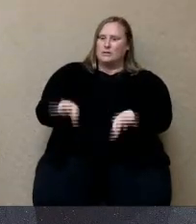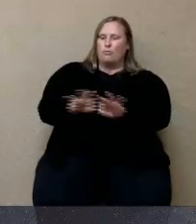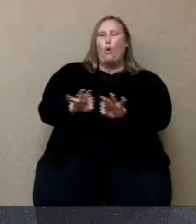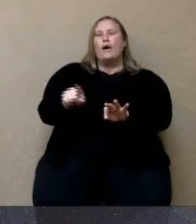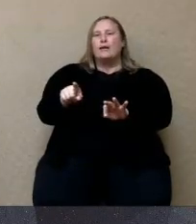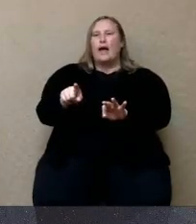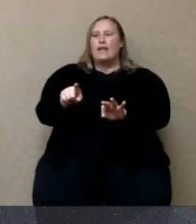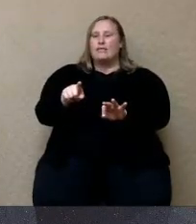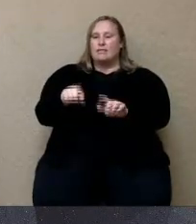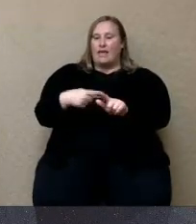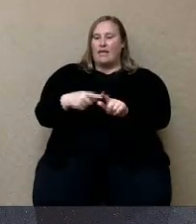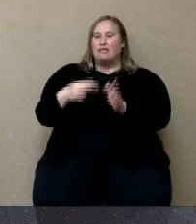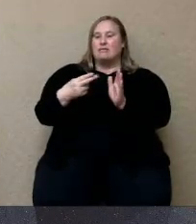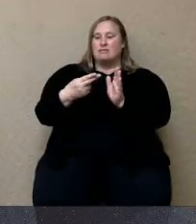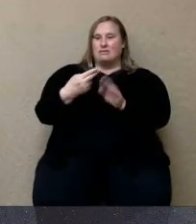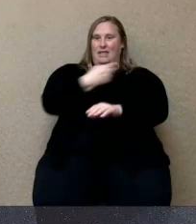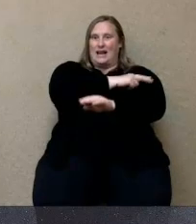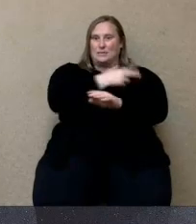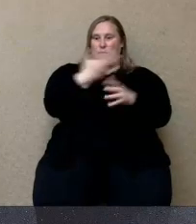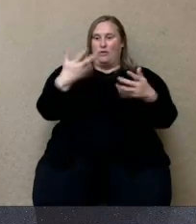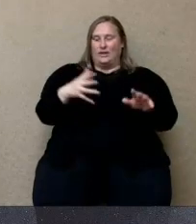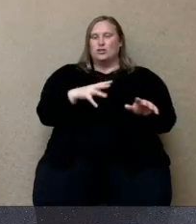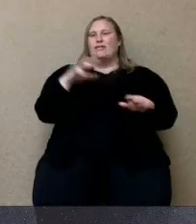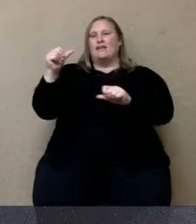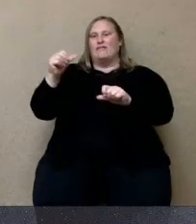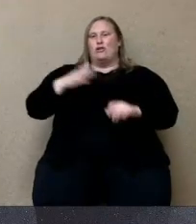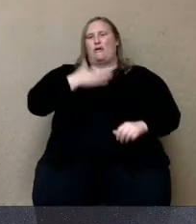Yes. Good. Good.